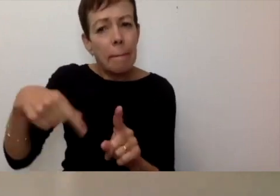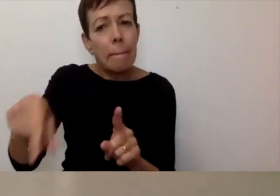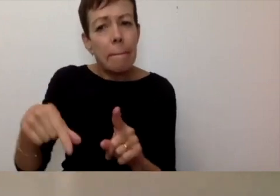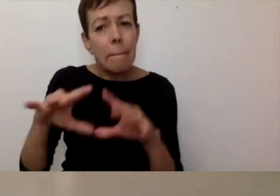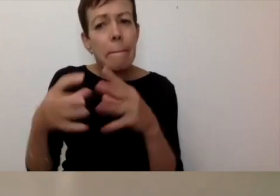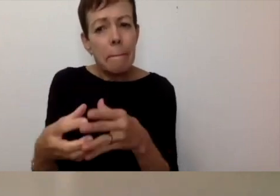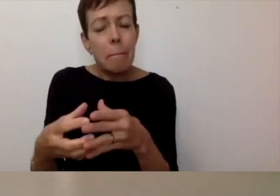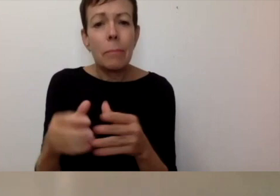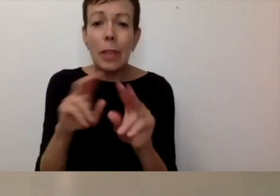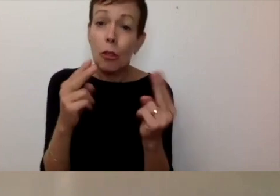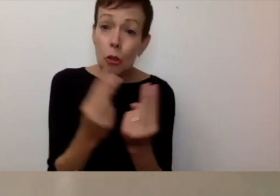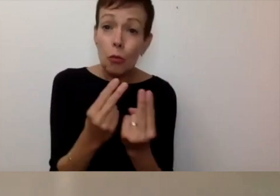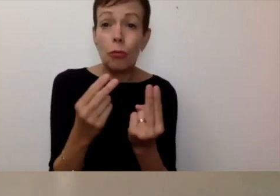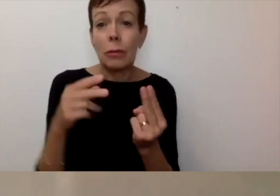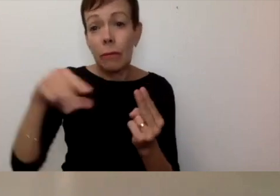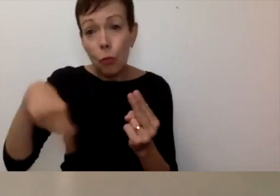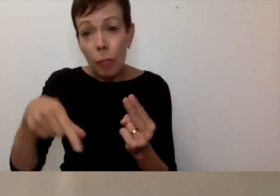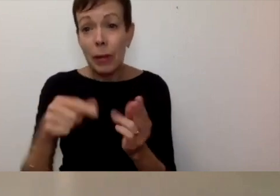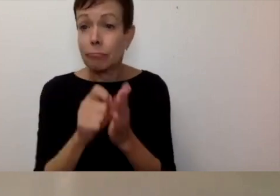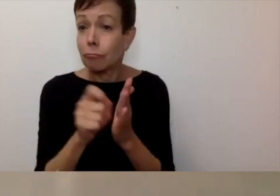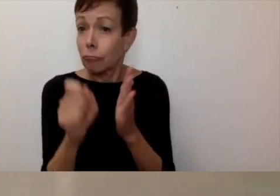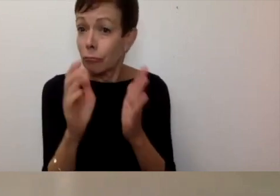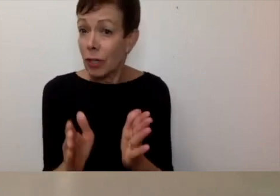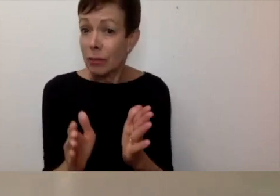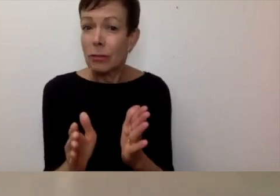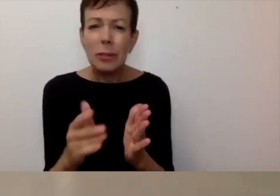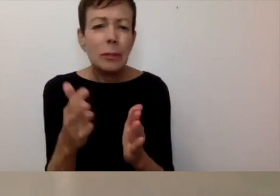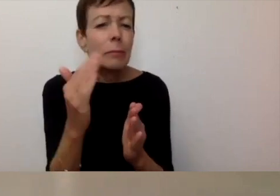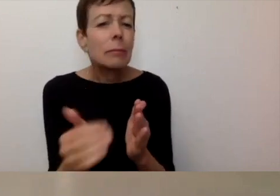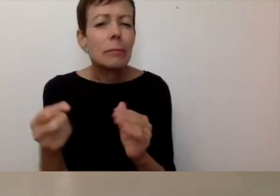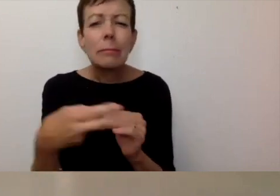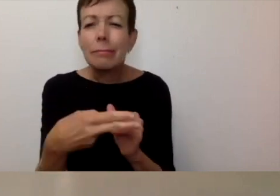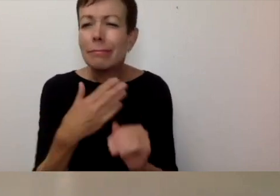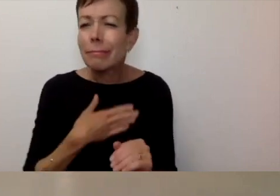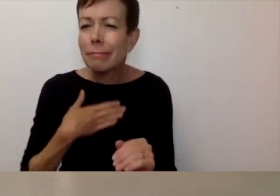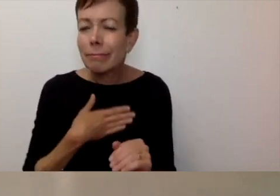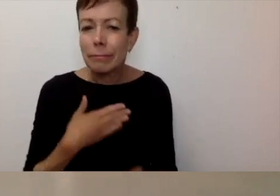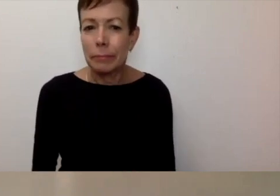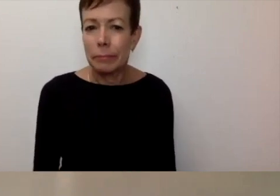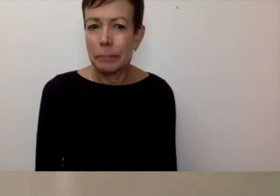the union of quebec writers we can go on the next slide please